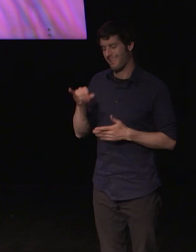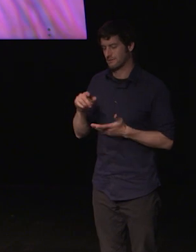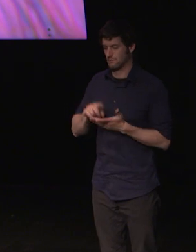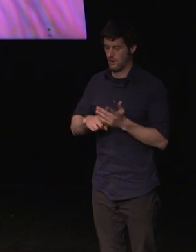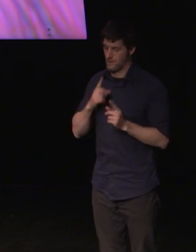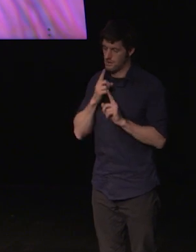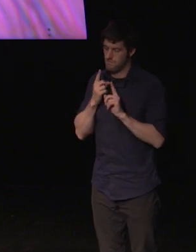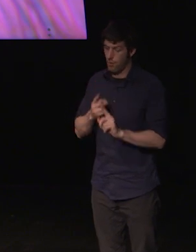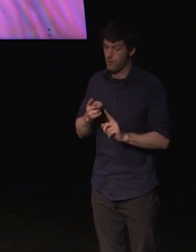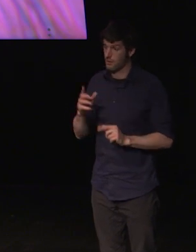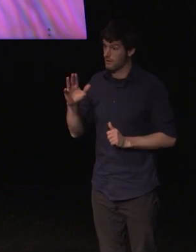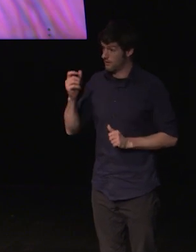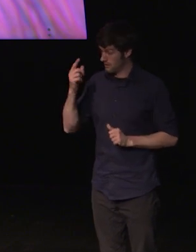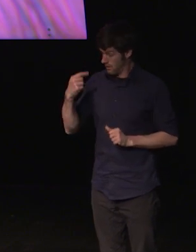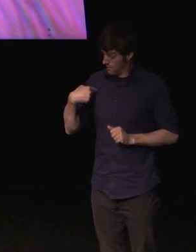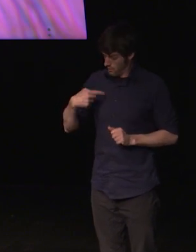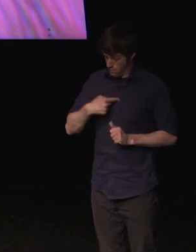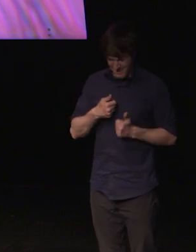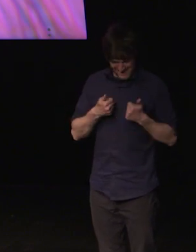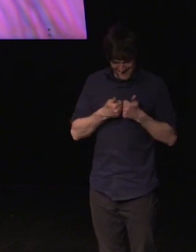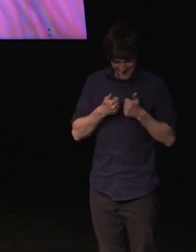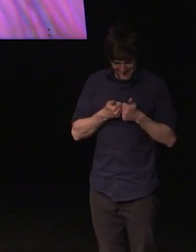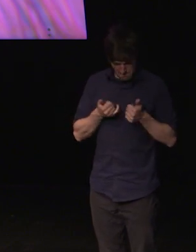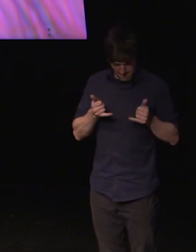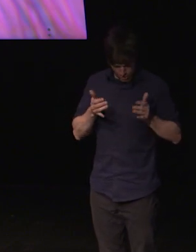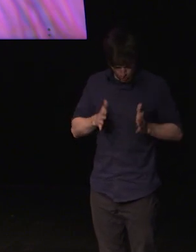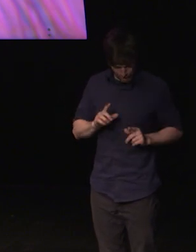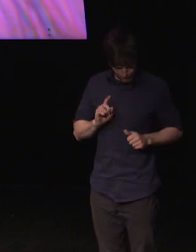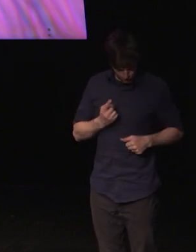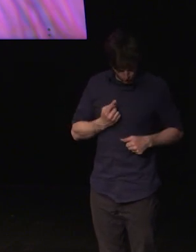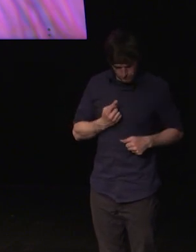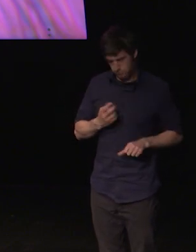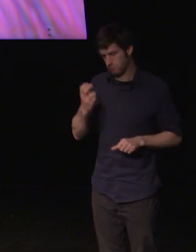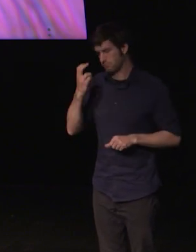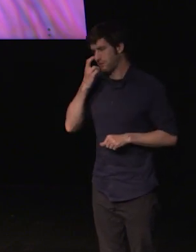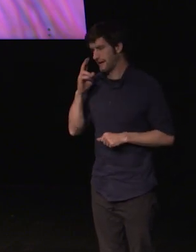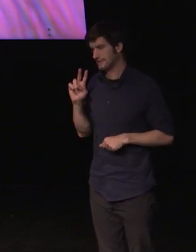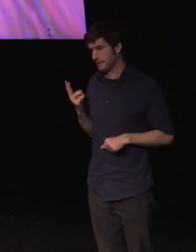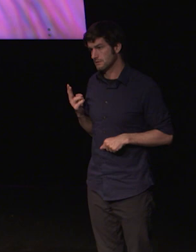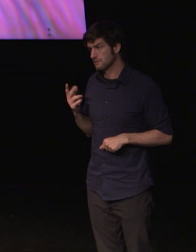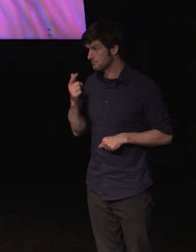We are gamers first, blind second. Because we do enjoy video games, we love video games,